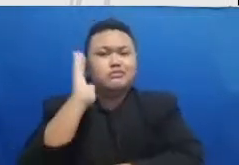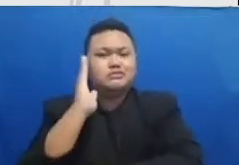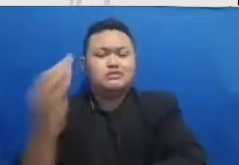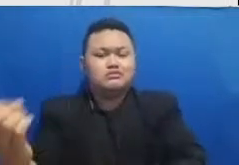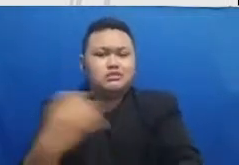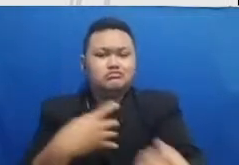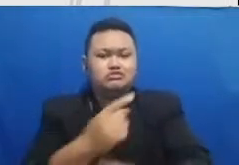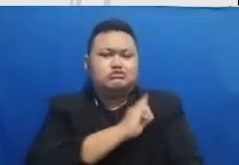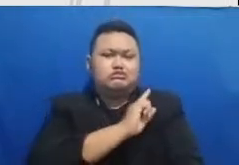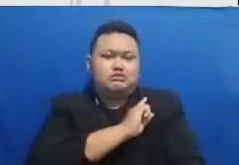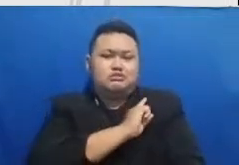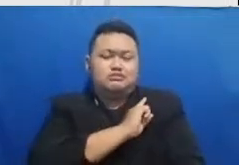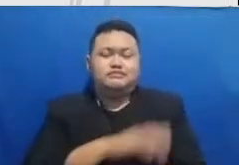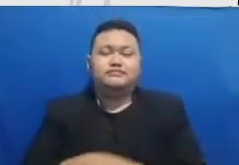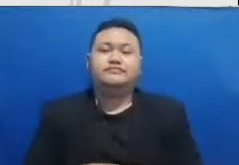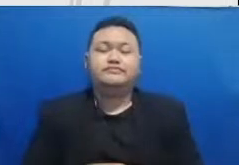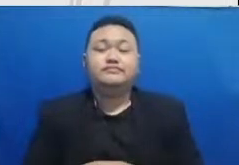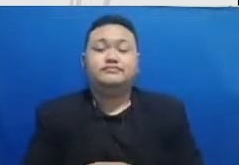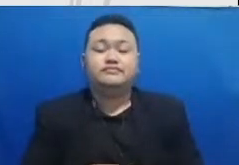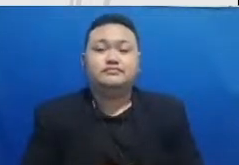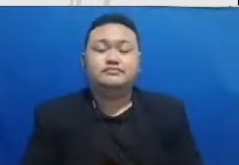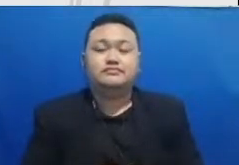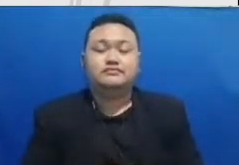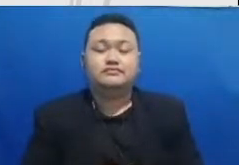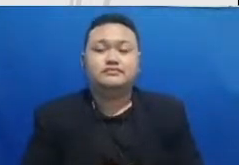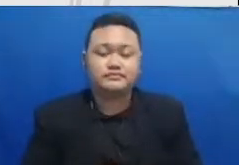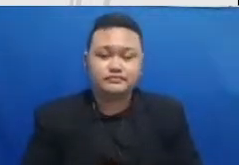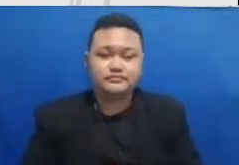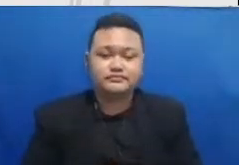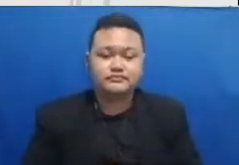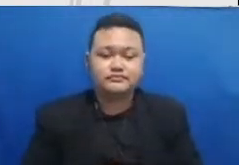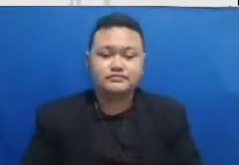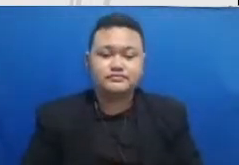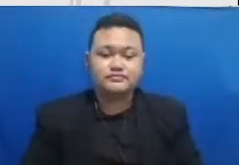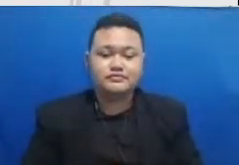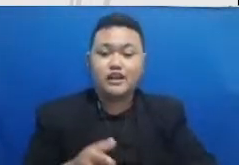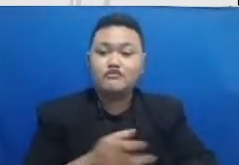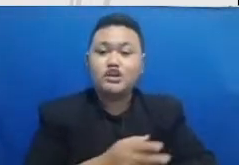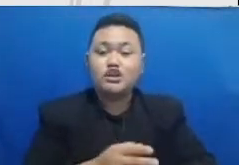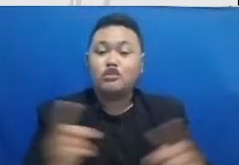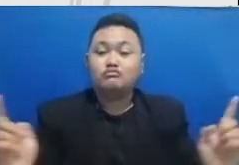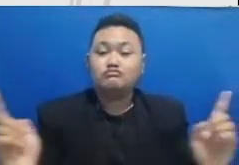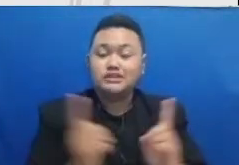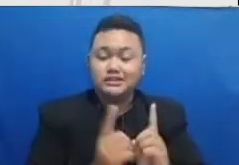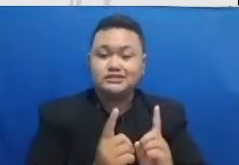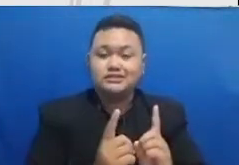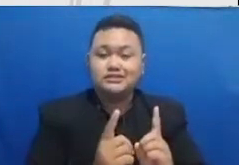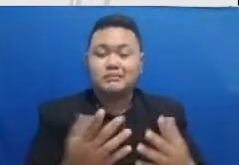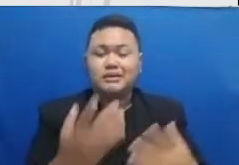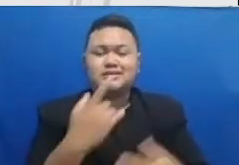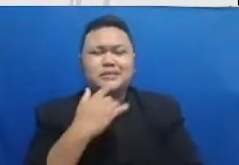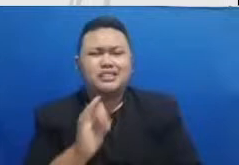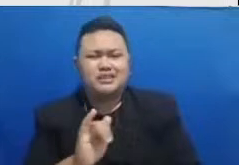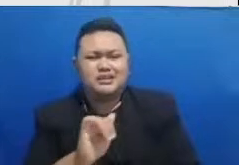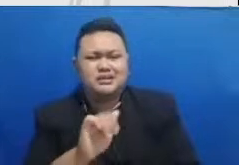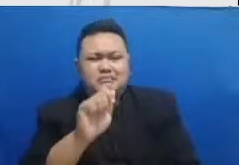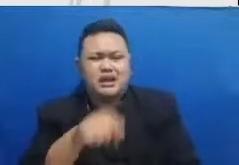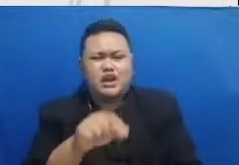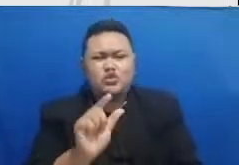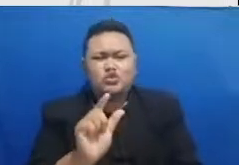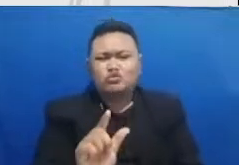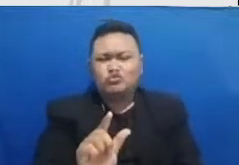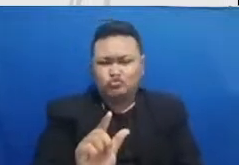learning, the level of which is Ride Vision, Mr. and Mrs. so that Google Map can not